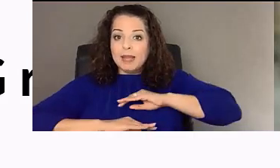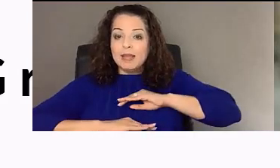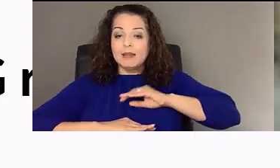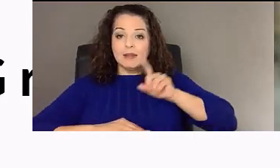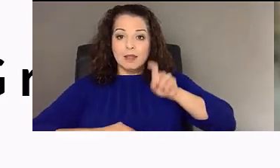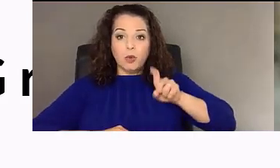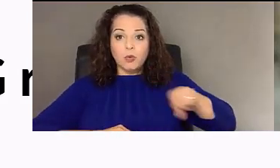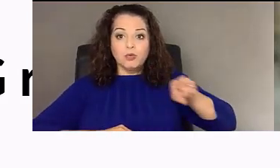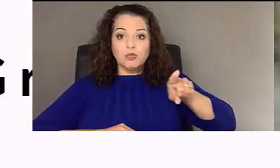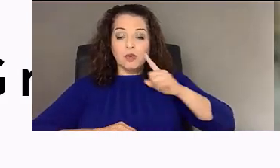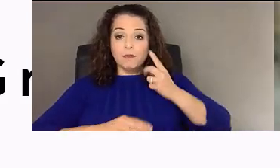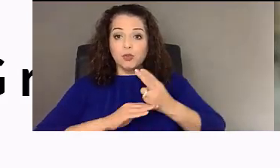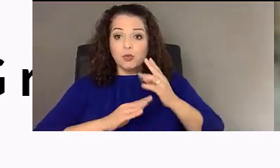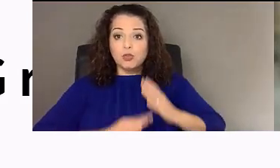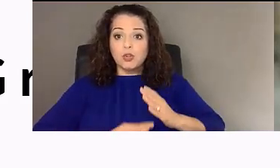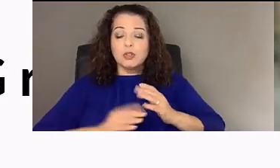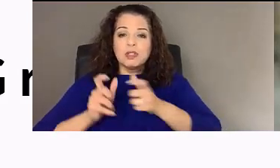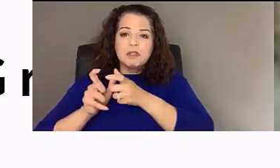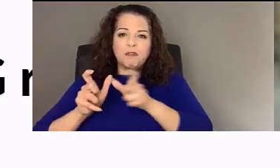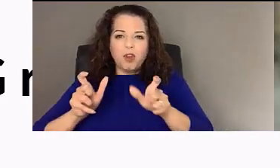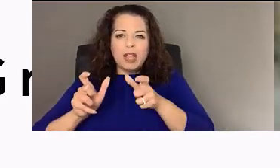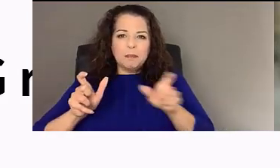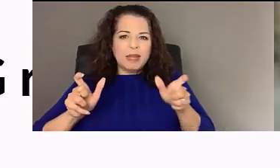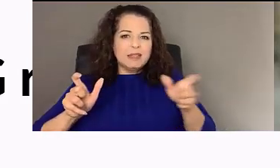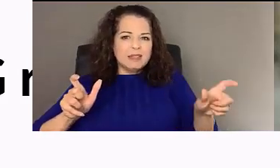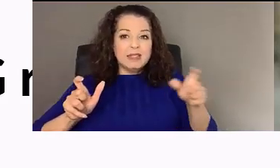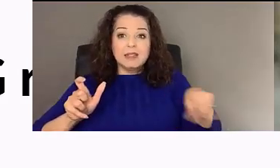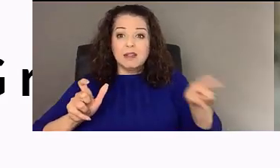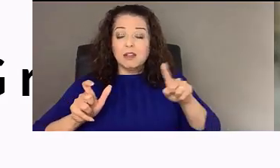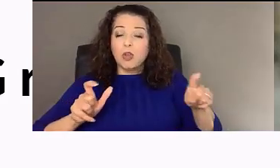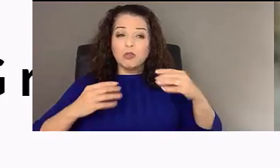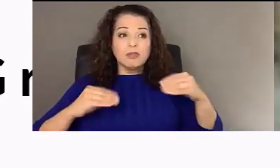There's fragmented markets, lack of financing. That's everywhere, right?